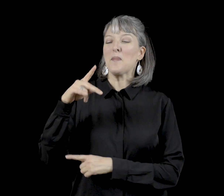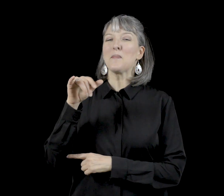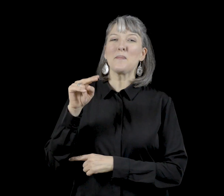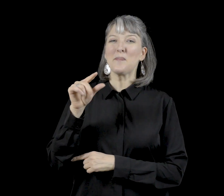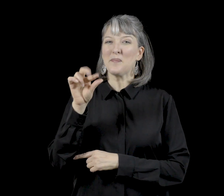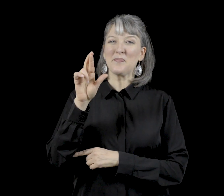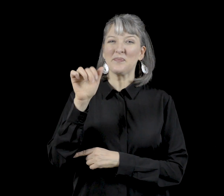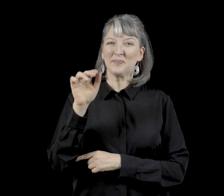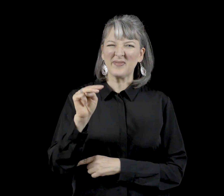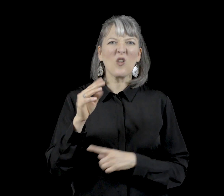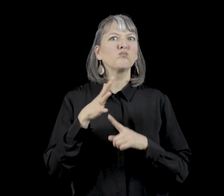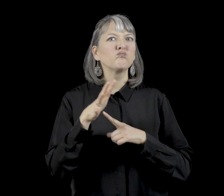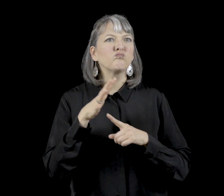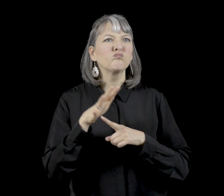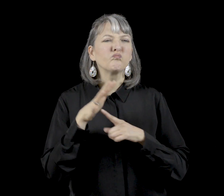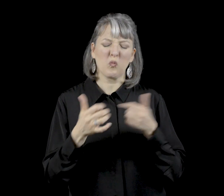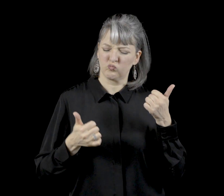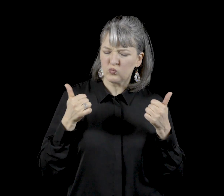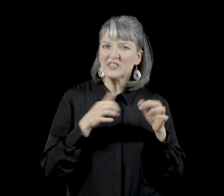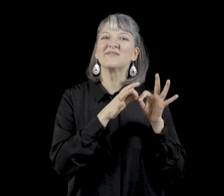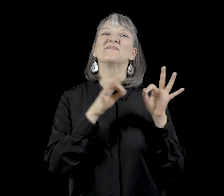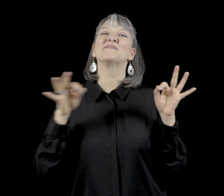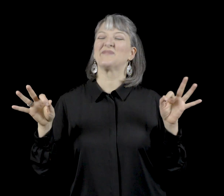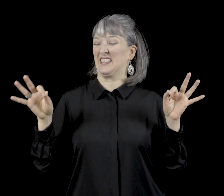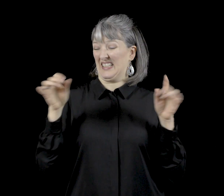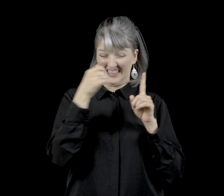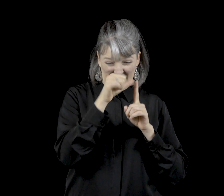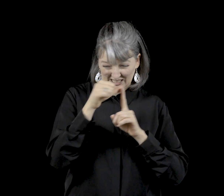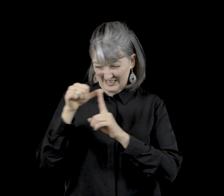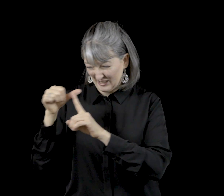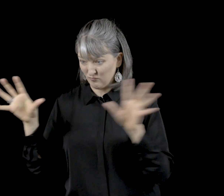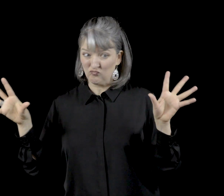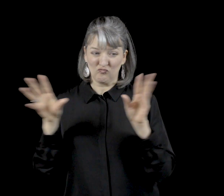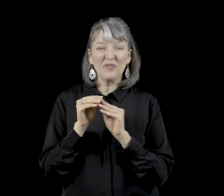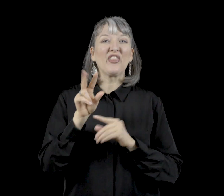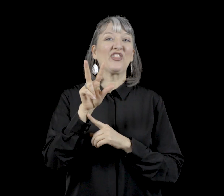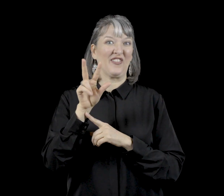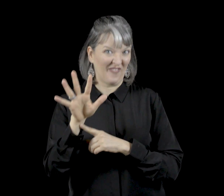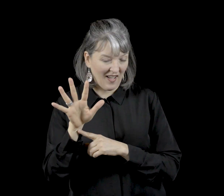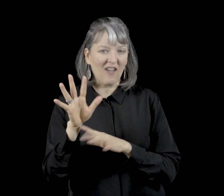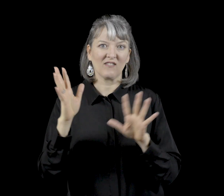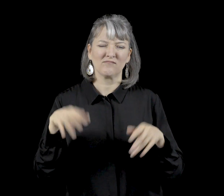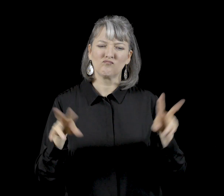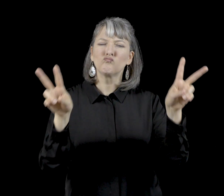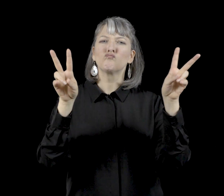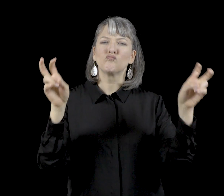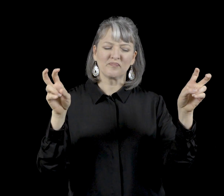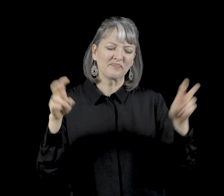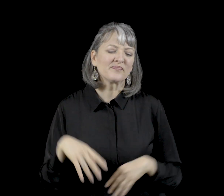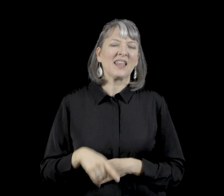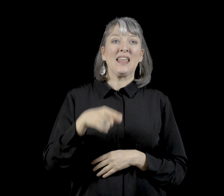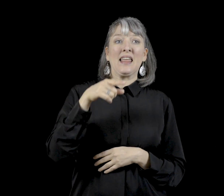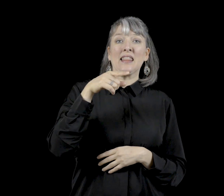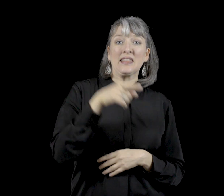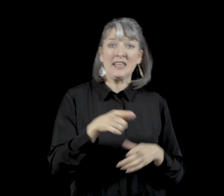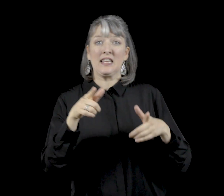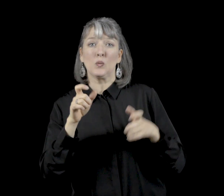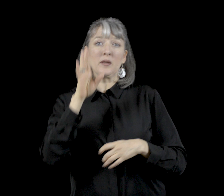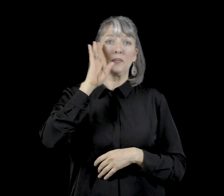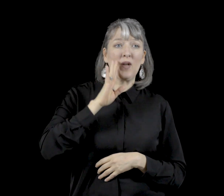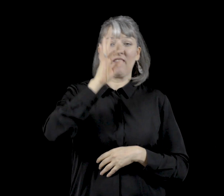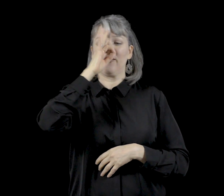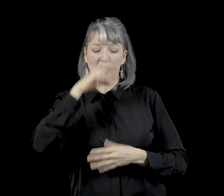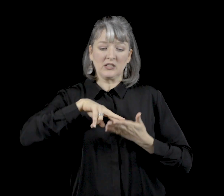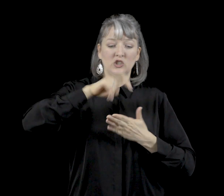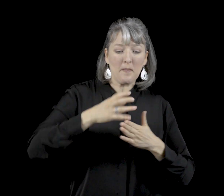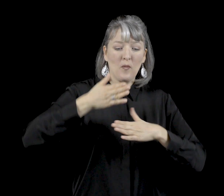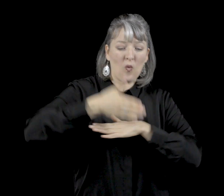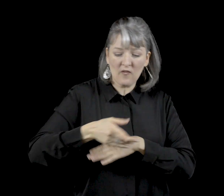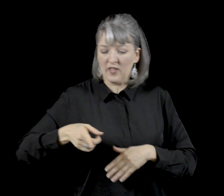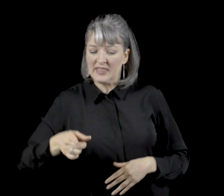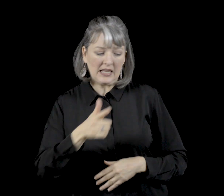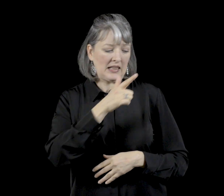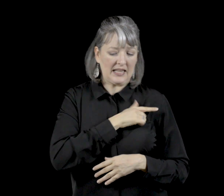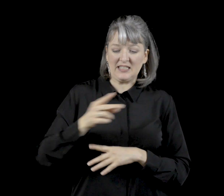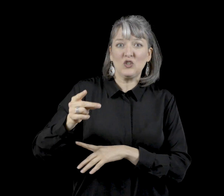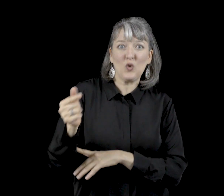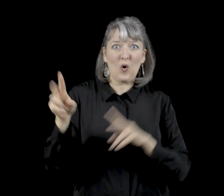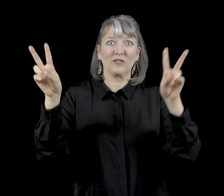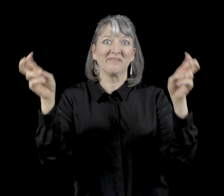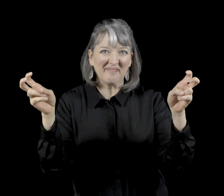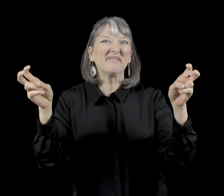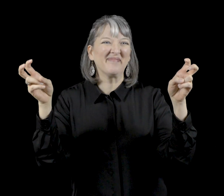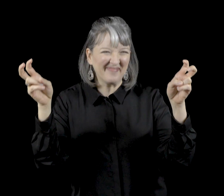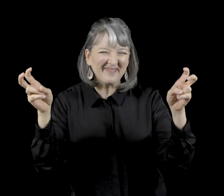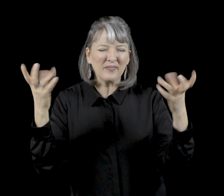The most famous pangram is probably the thirty-five letter long "The quick brown fox jumps over the lazy dog,"